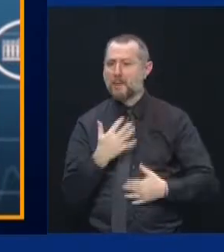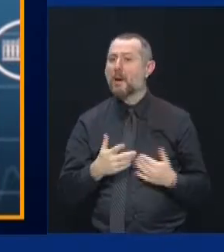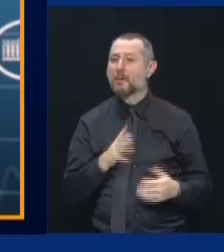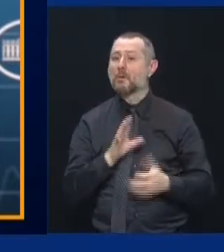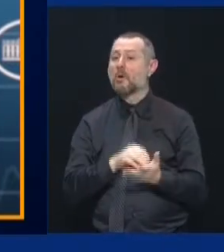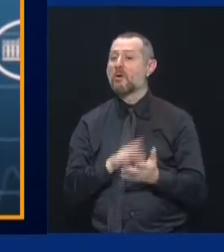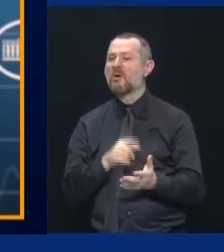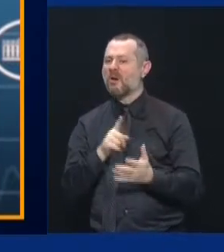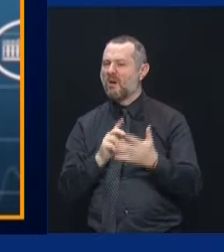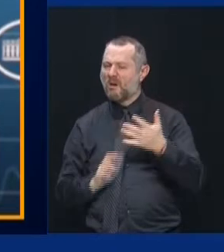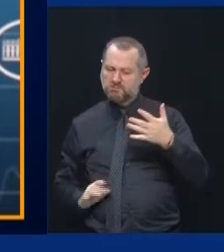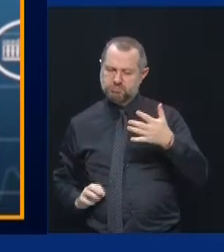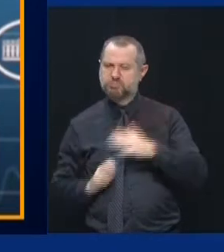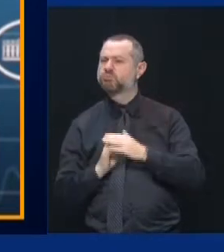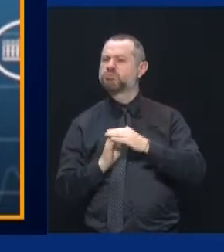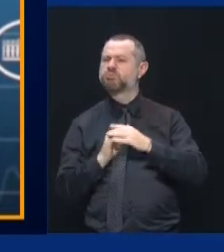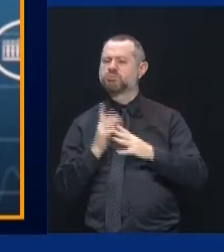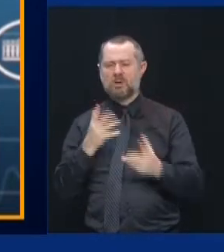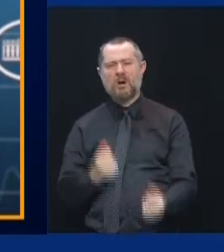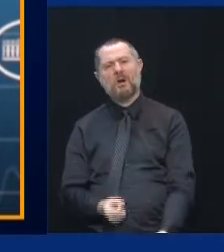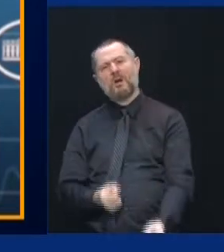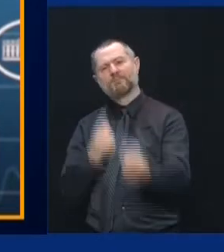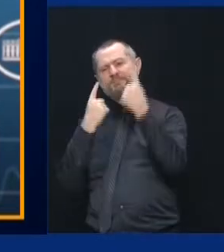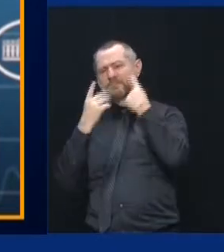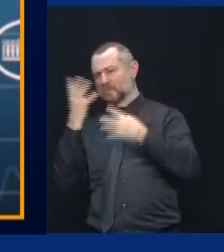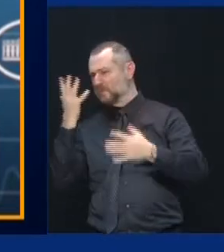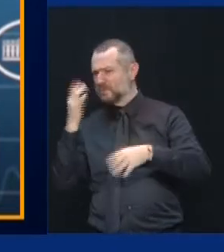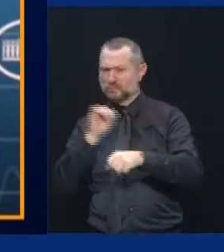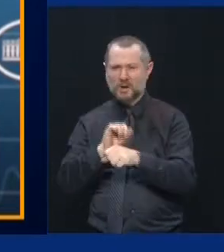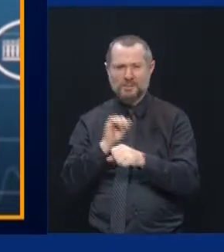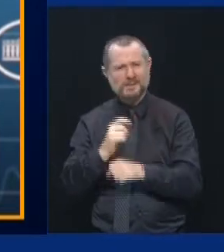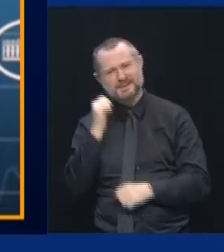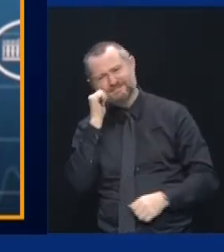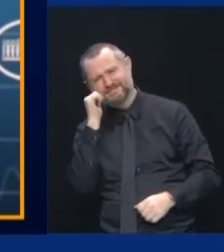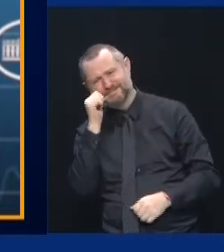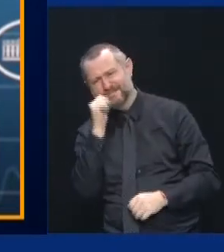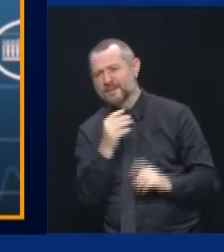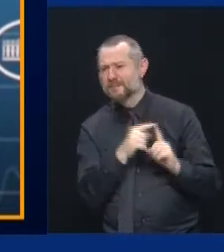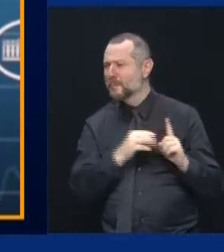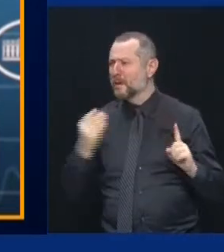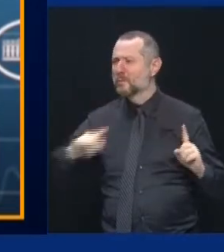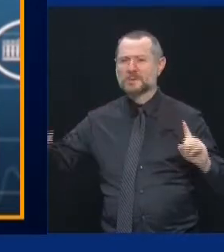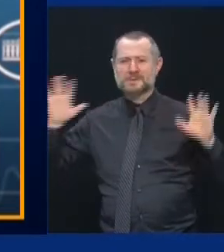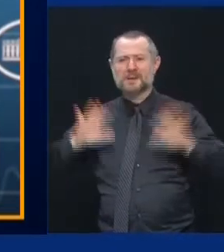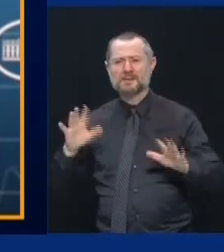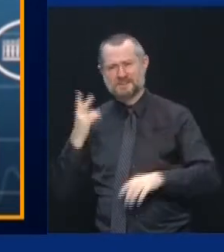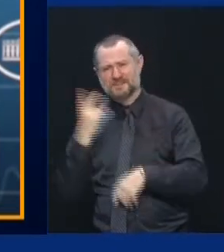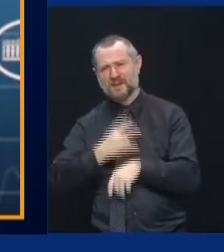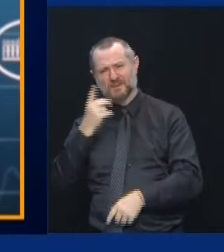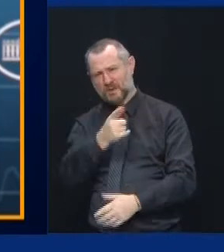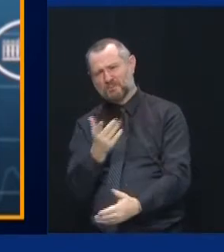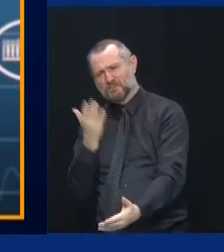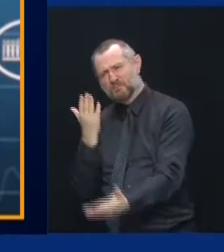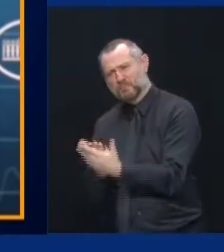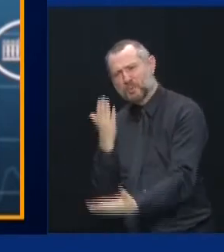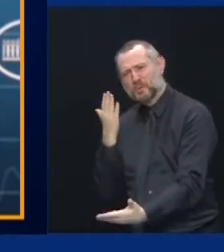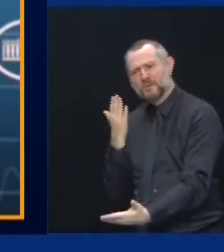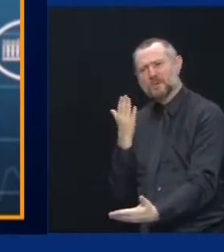THE STATE OF NEW YORK AND AMAZINGLY SHORT PERIOD OF TIME, WORKING SEVEN DAYS A WEEK AND